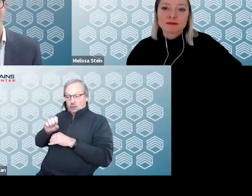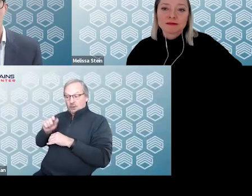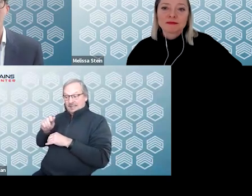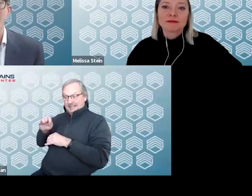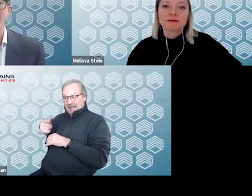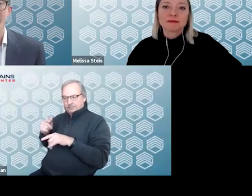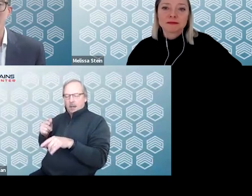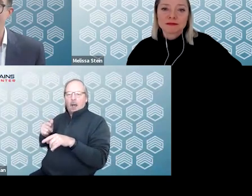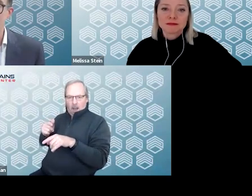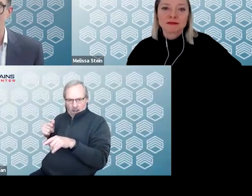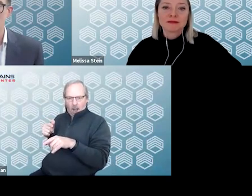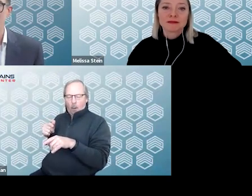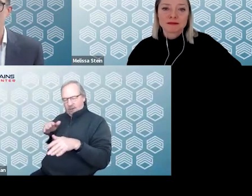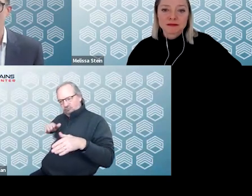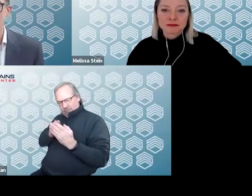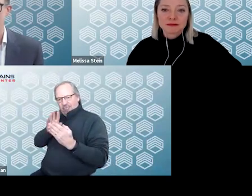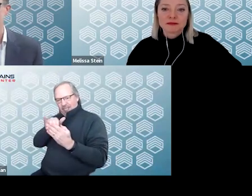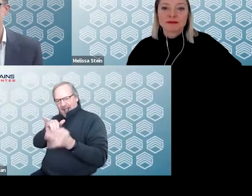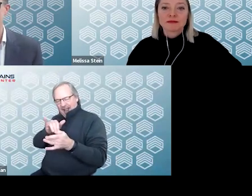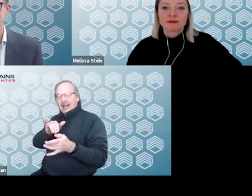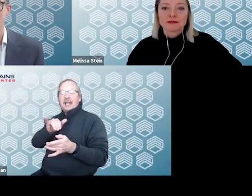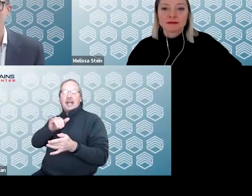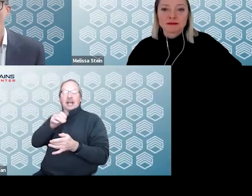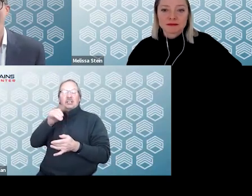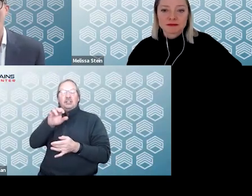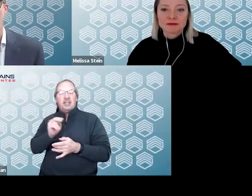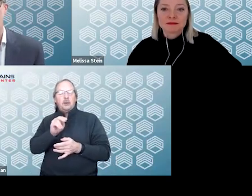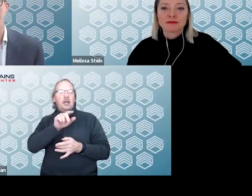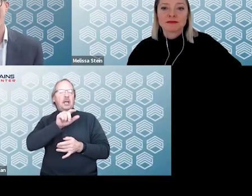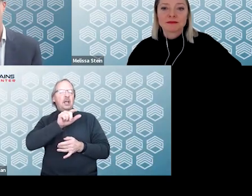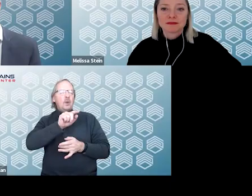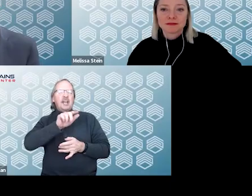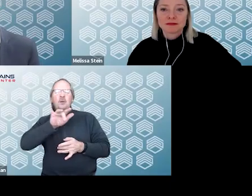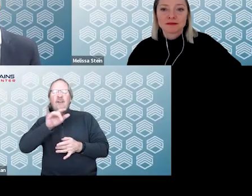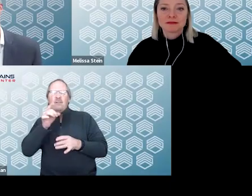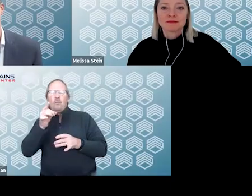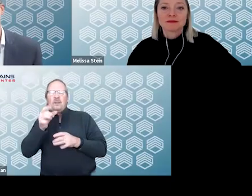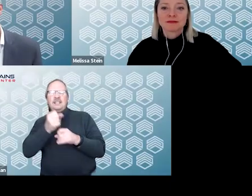to address the gap. In January, 2025, just over a year ago, SAMHSA released new guidance